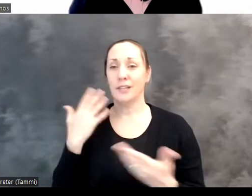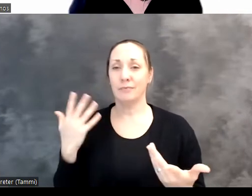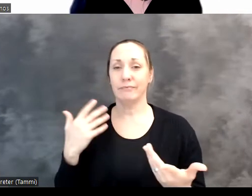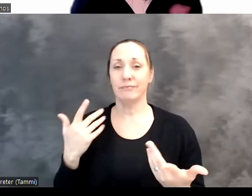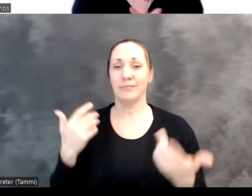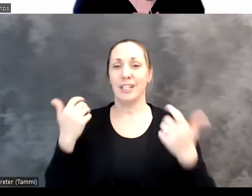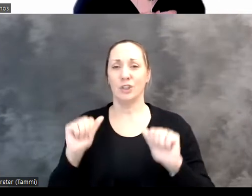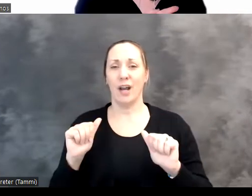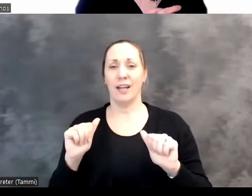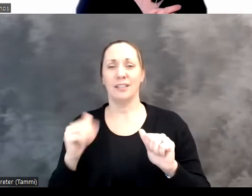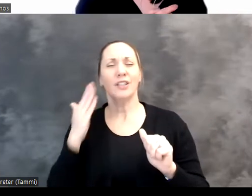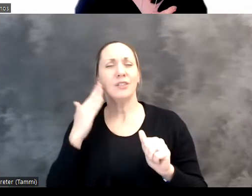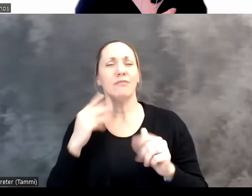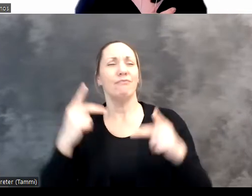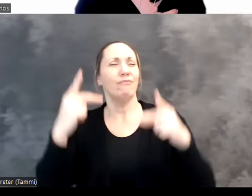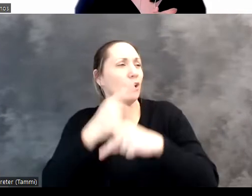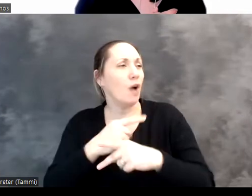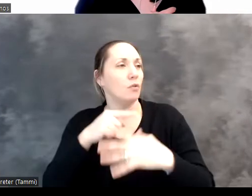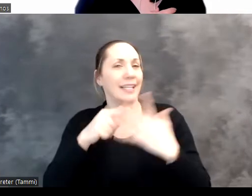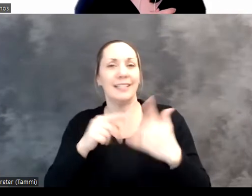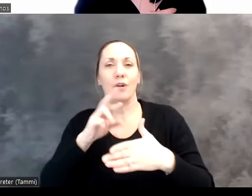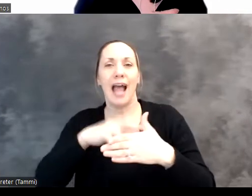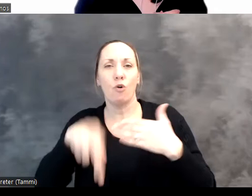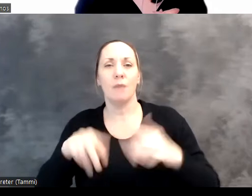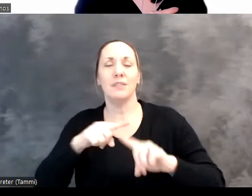live, what they're so-called -- you know, trying to crunch all